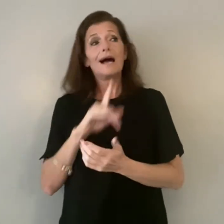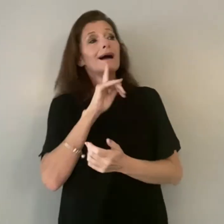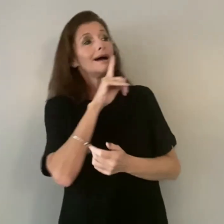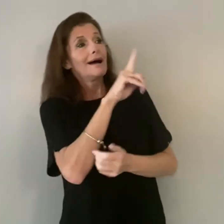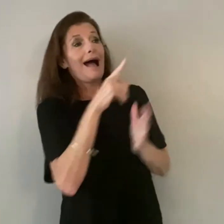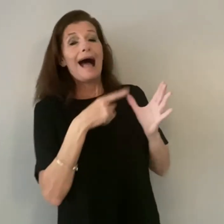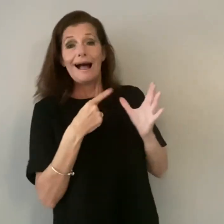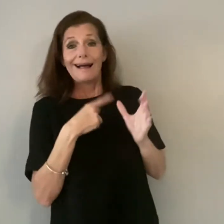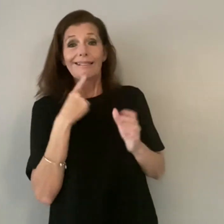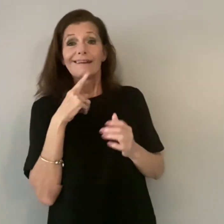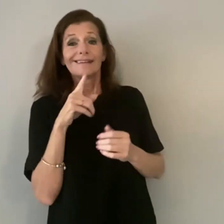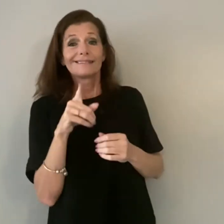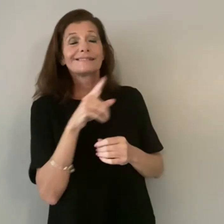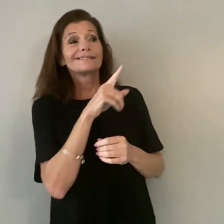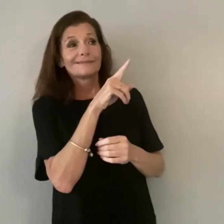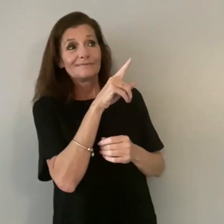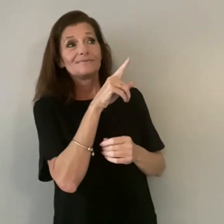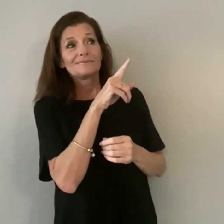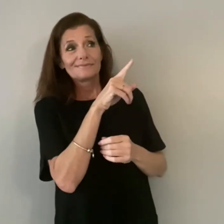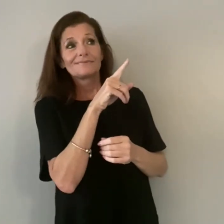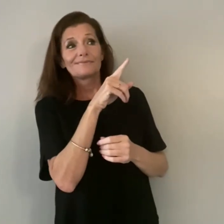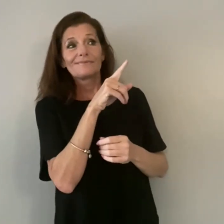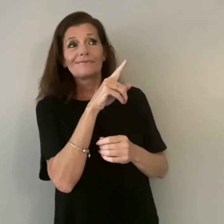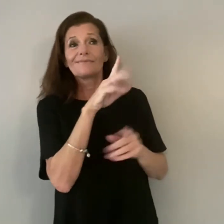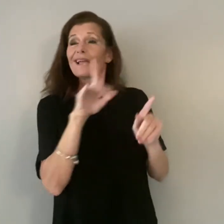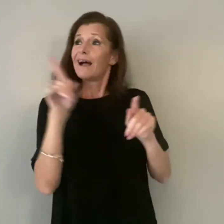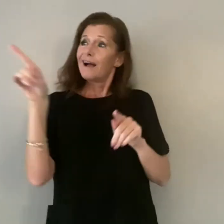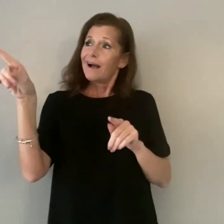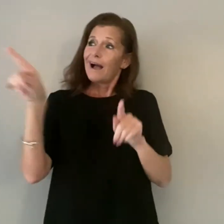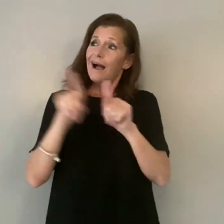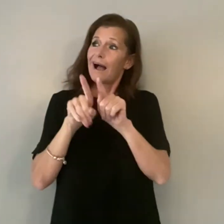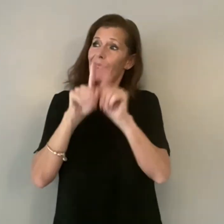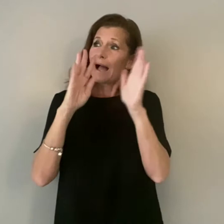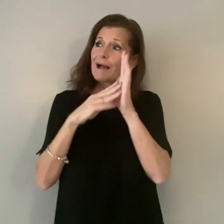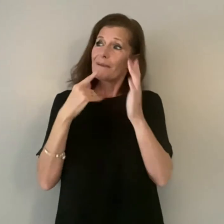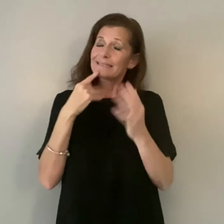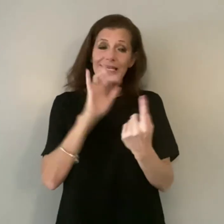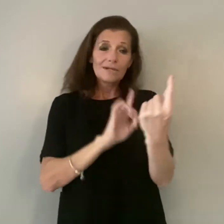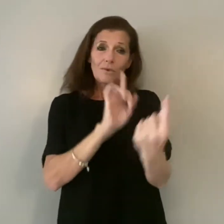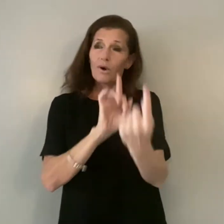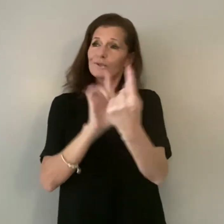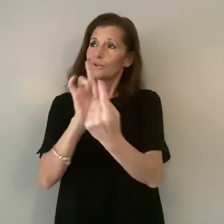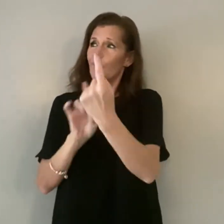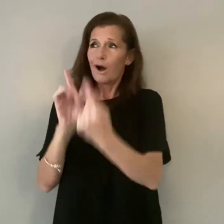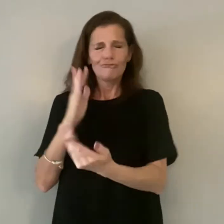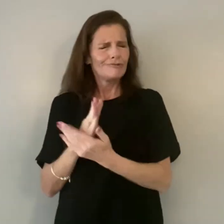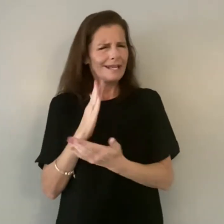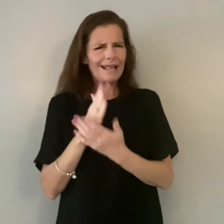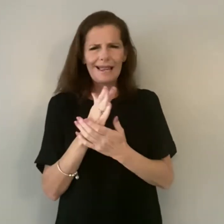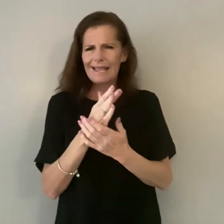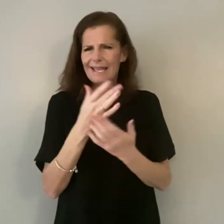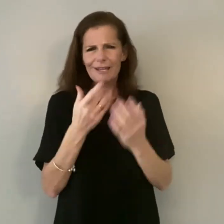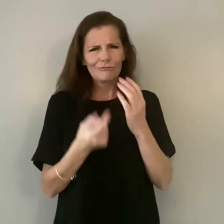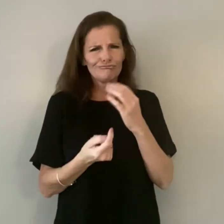That's really interesting. I think, you know what you were saying about those individual conversations, I think that is quite rare